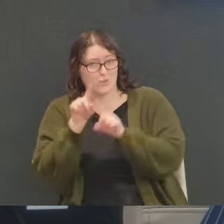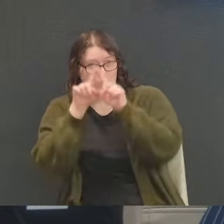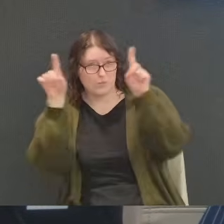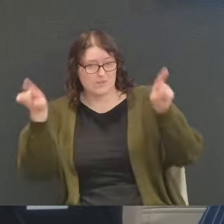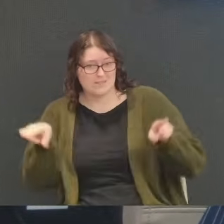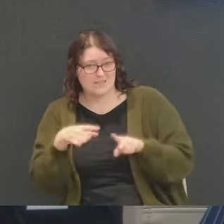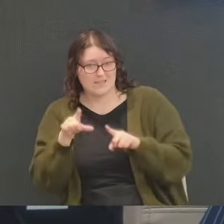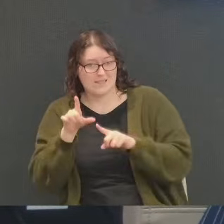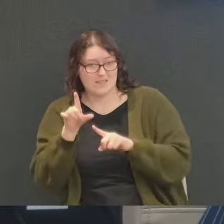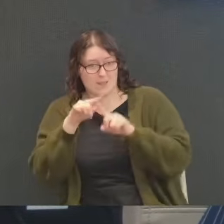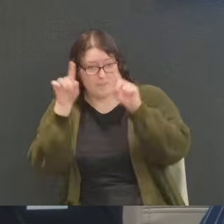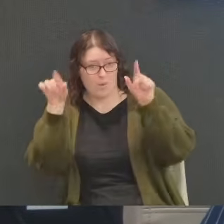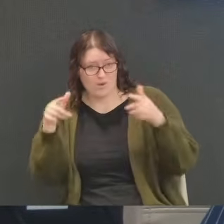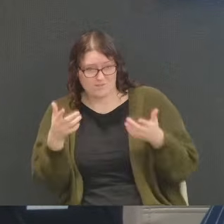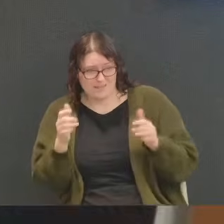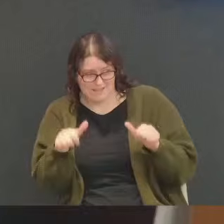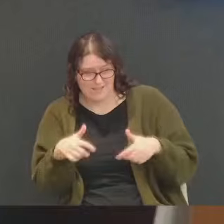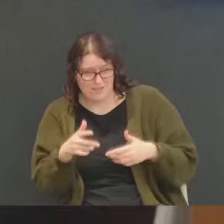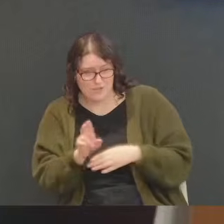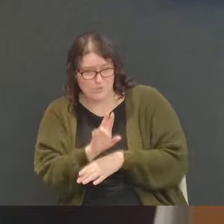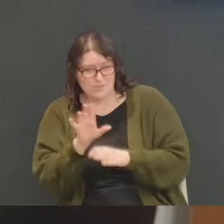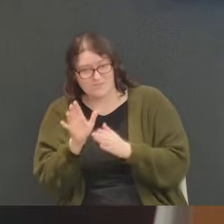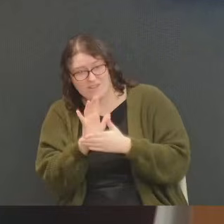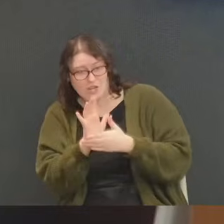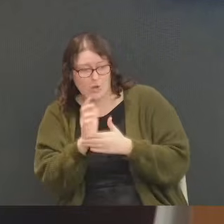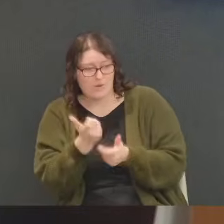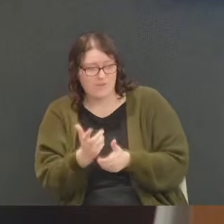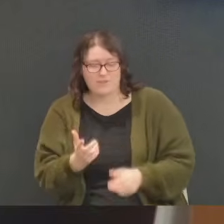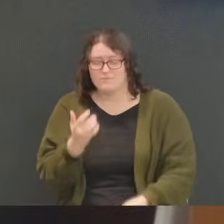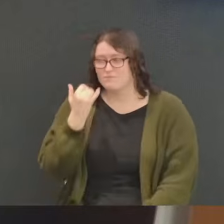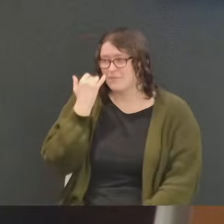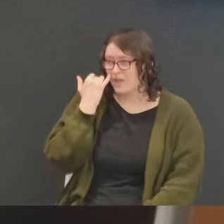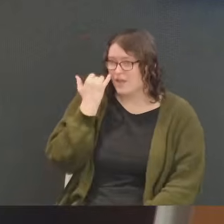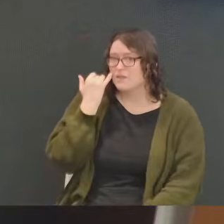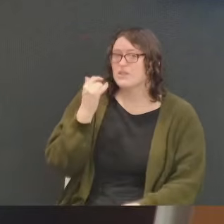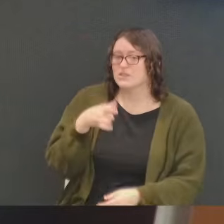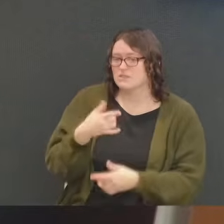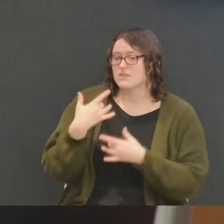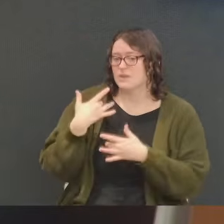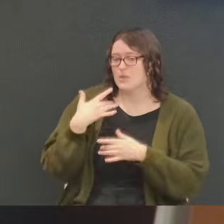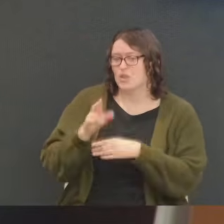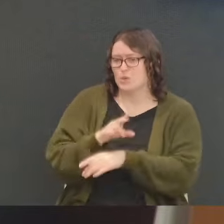able to use the video stuff? If that scoreboard is typically utilized in the stadium for concerts